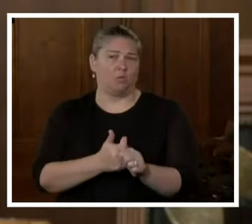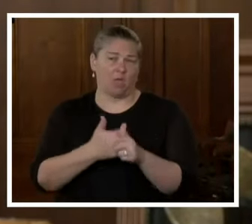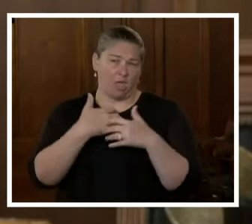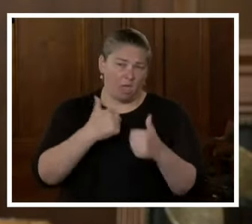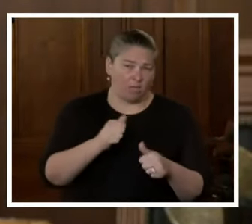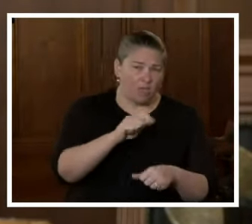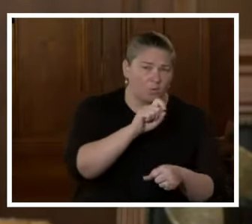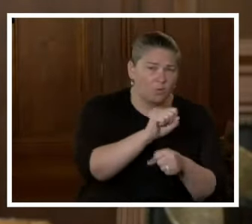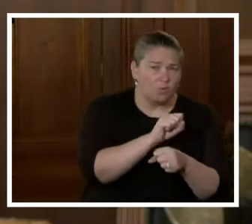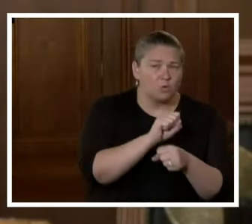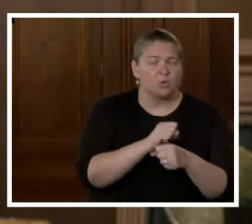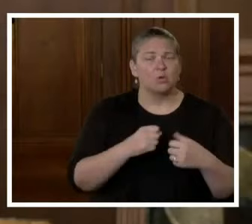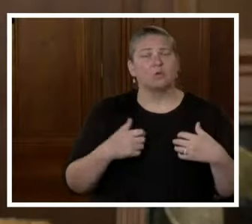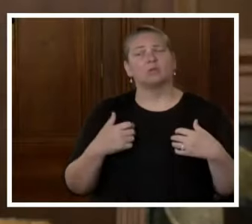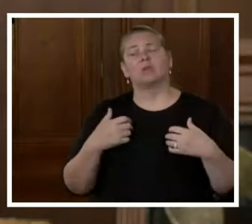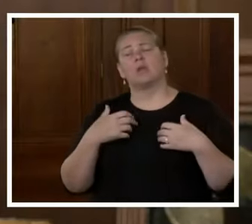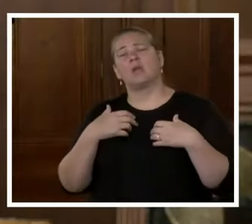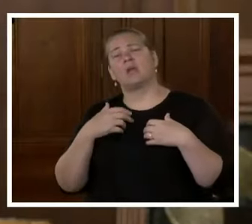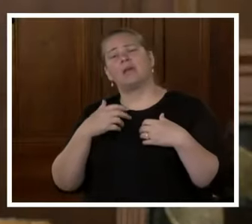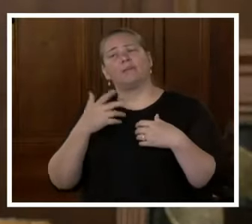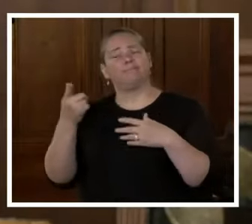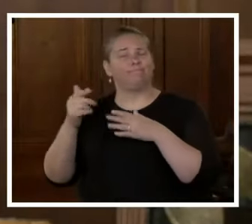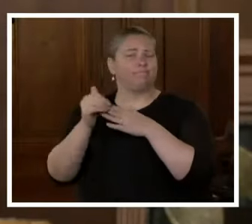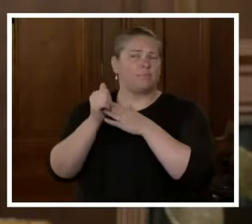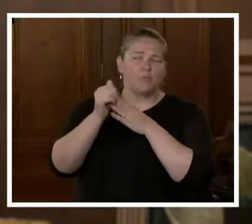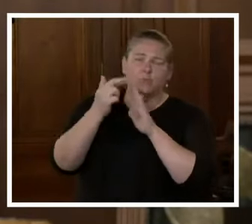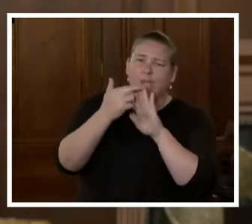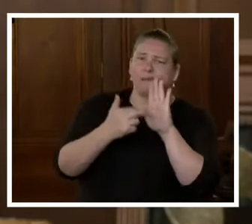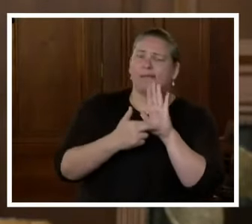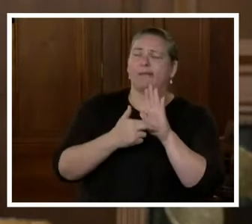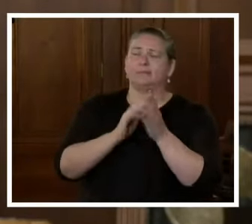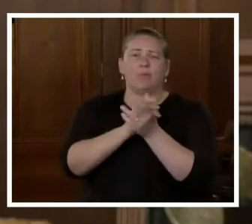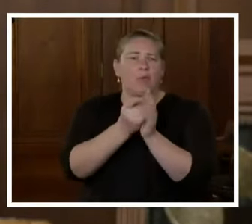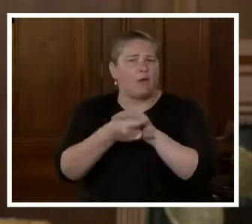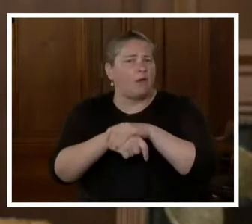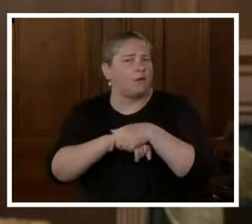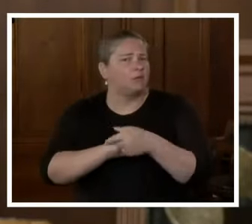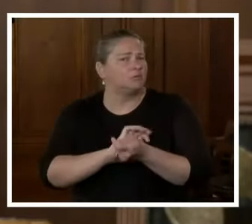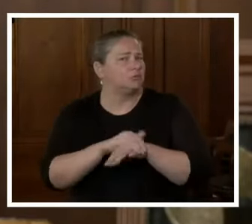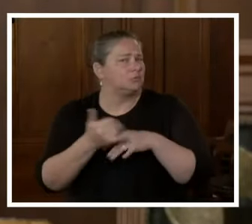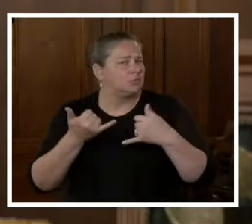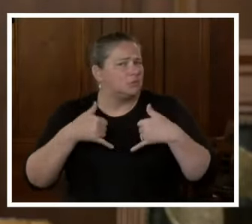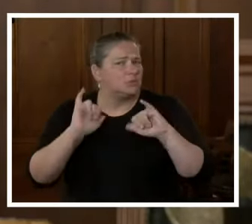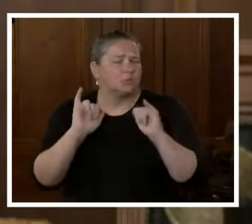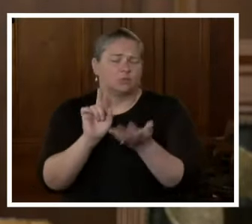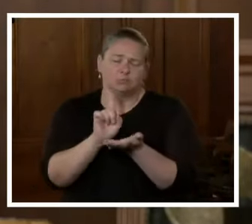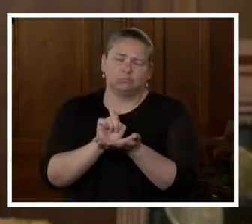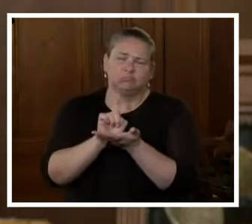GUIDANCE THAT WE'RE PUTTING OUT THERE, PLAY YOUR ROLE IN KEEPING FOLKS SAFE, AND PLEASE WEAR A